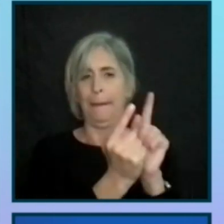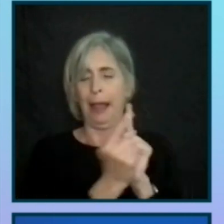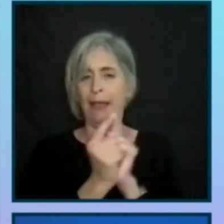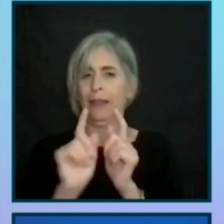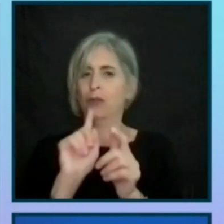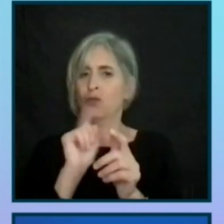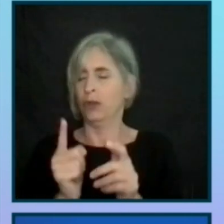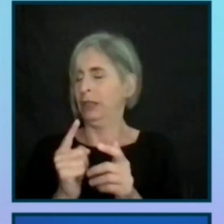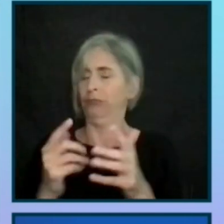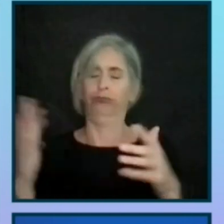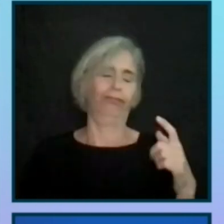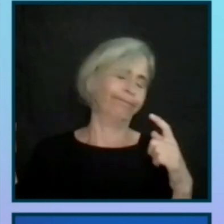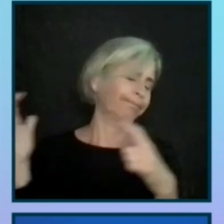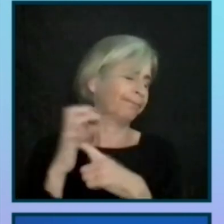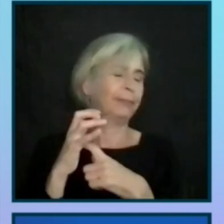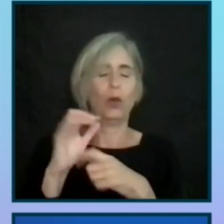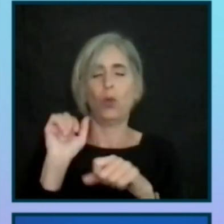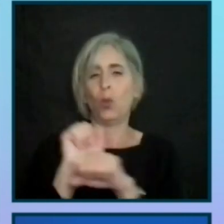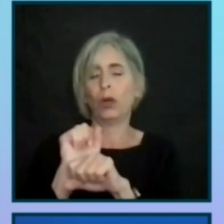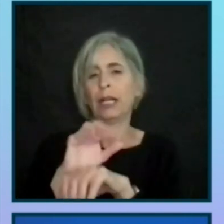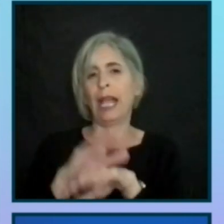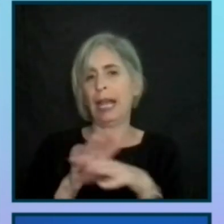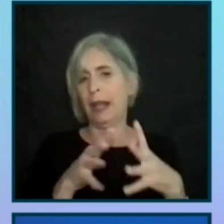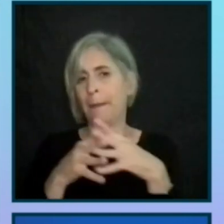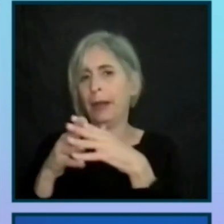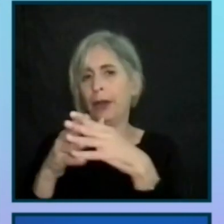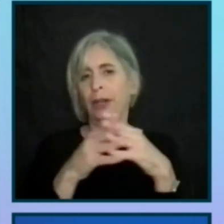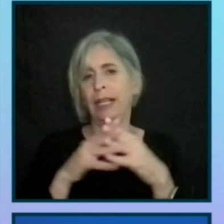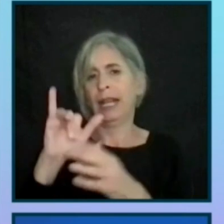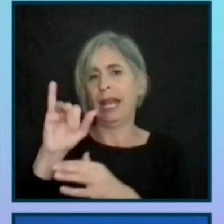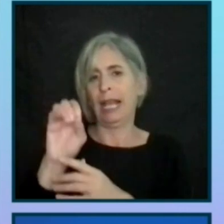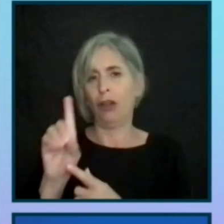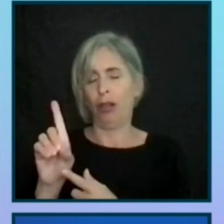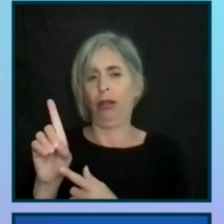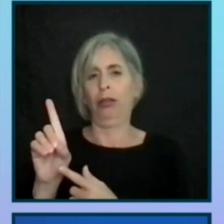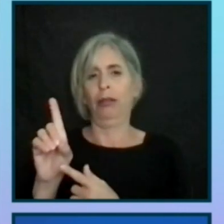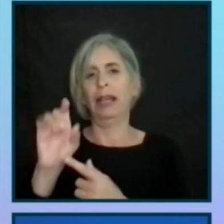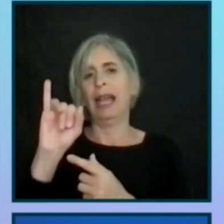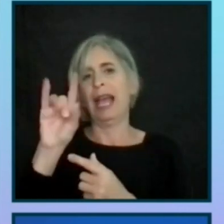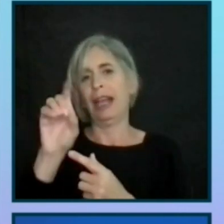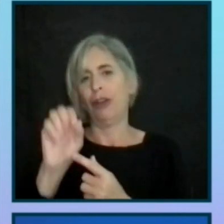the same folks I met working on American Idol. And then years later I got